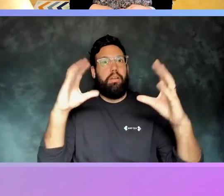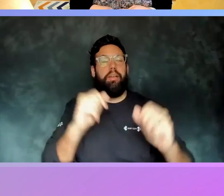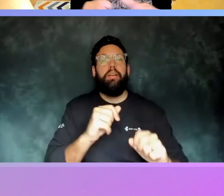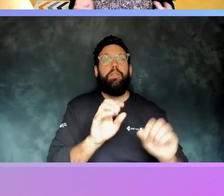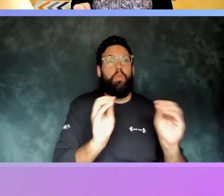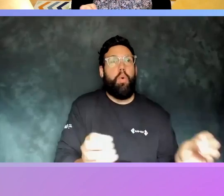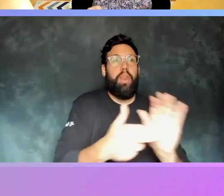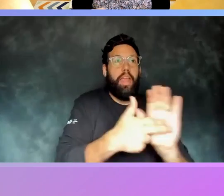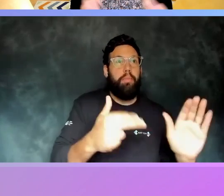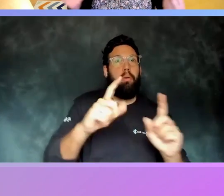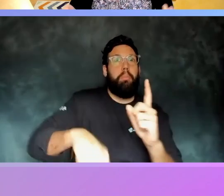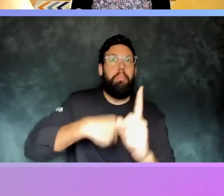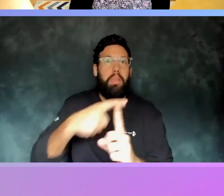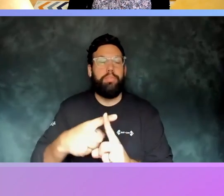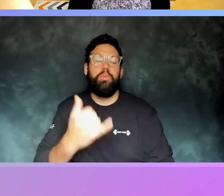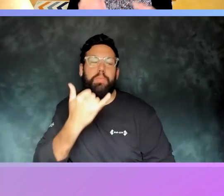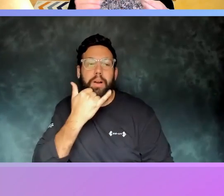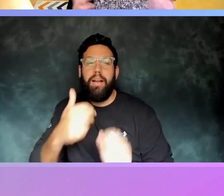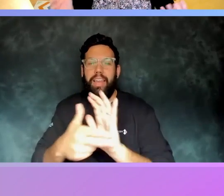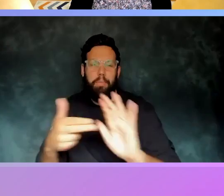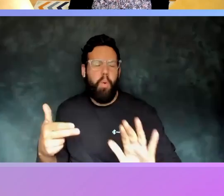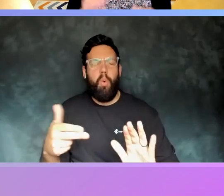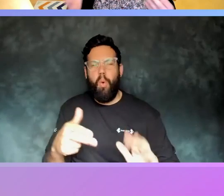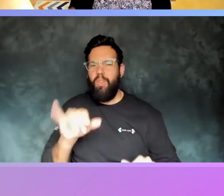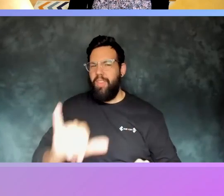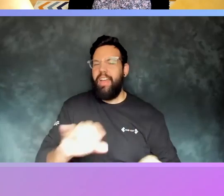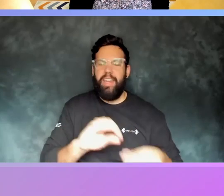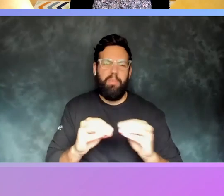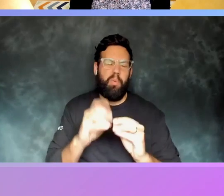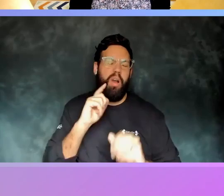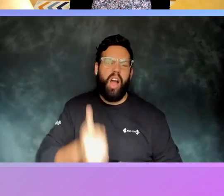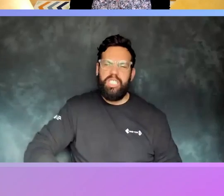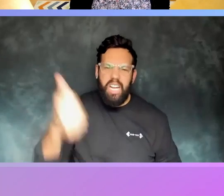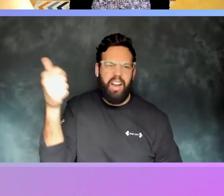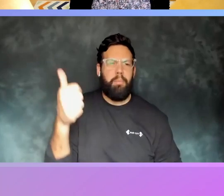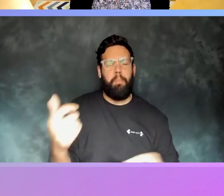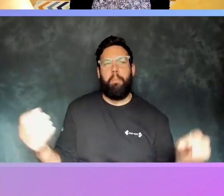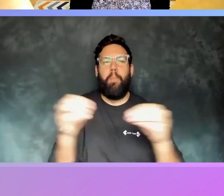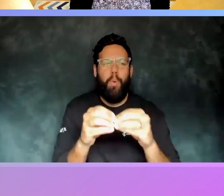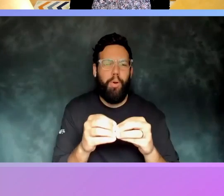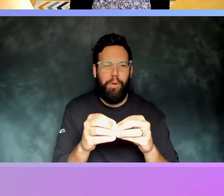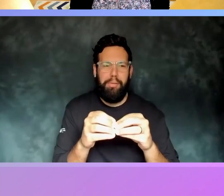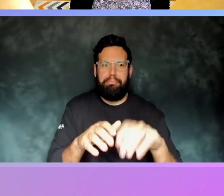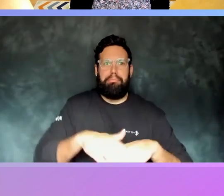and bold and large, it's small and gray and of different location. Structurally, this makes more